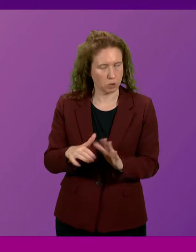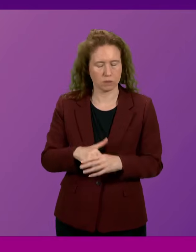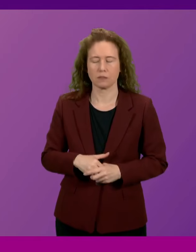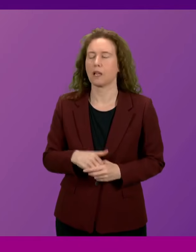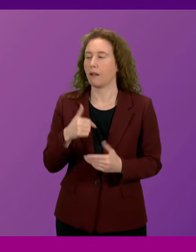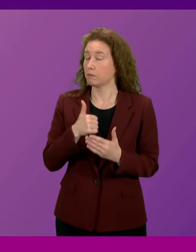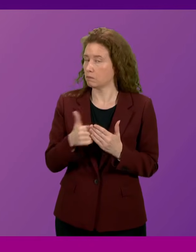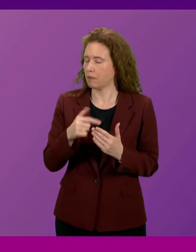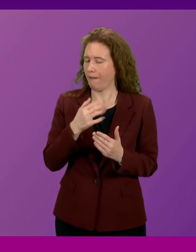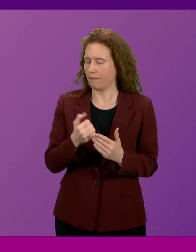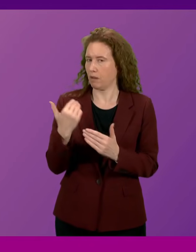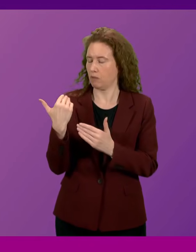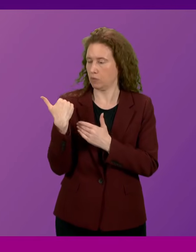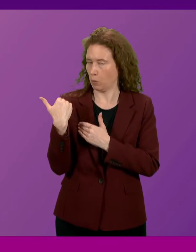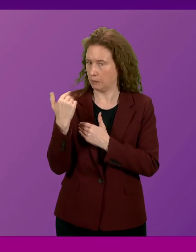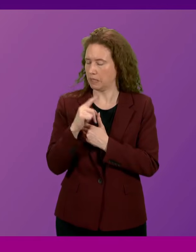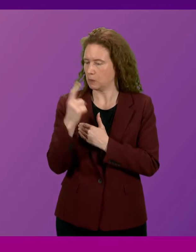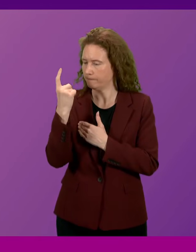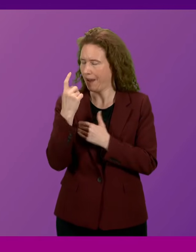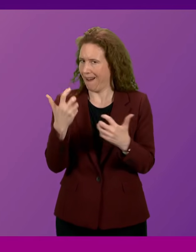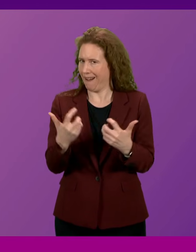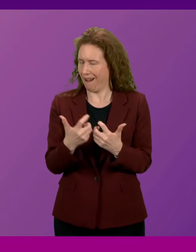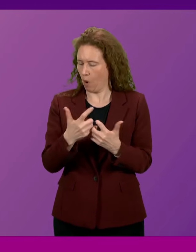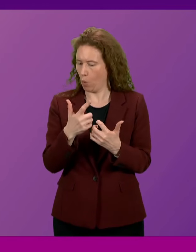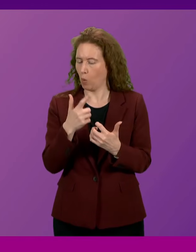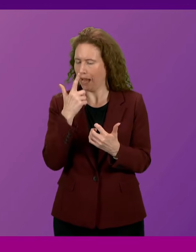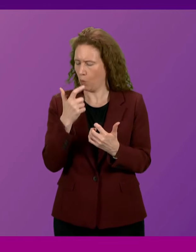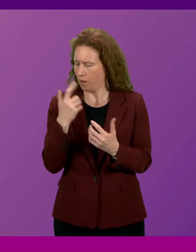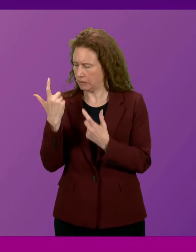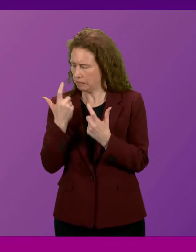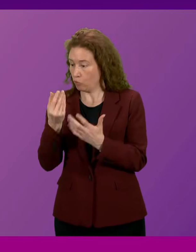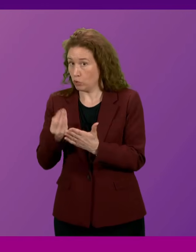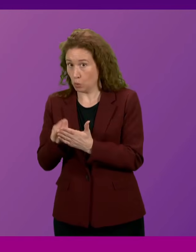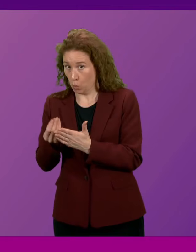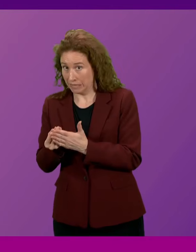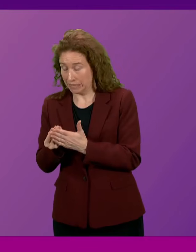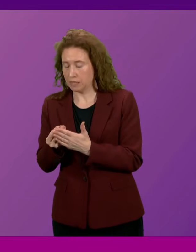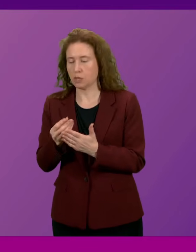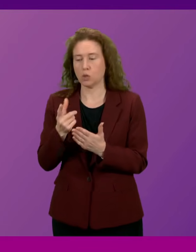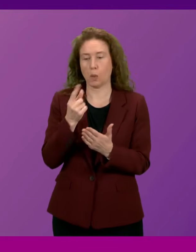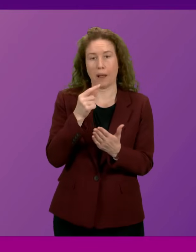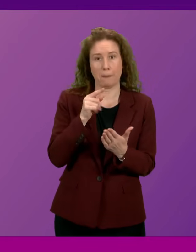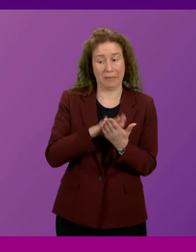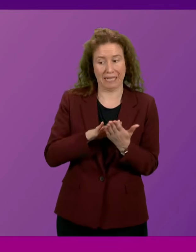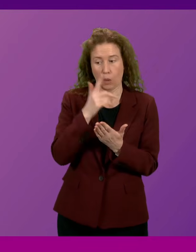obliged to be mindful of how we can put in place resources to enable us to fund the commitments for